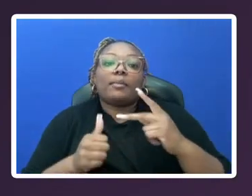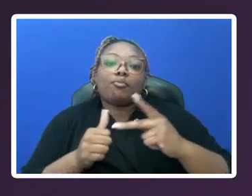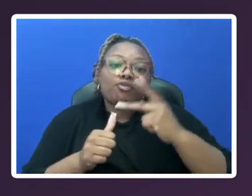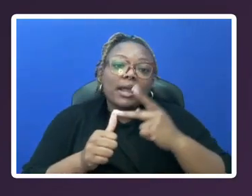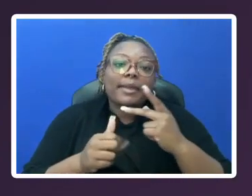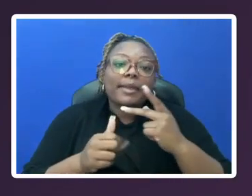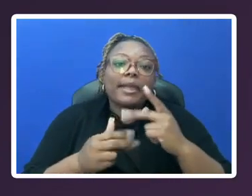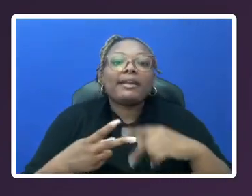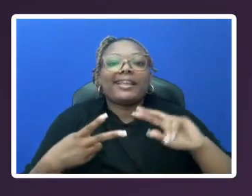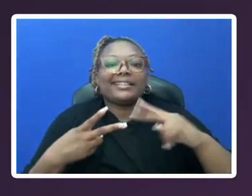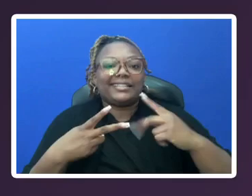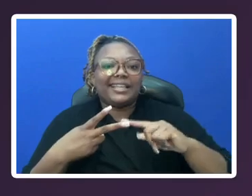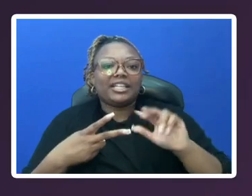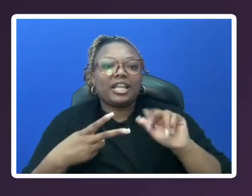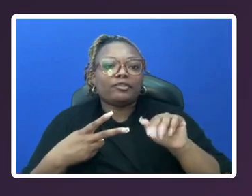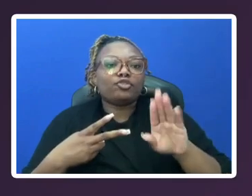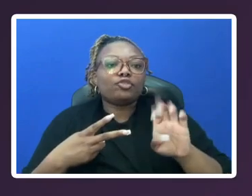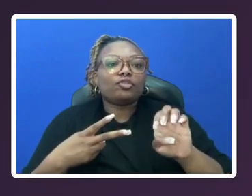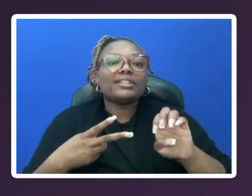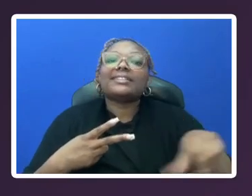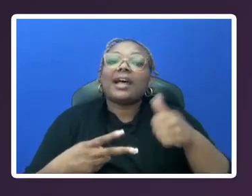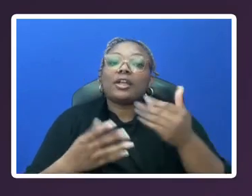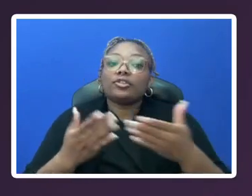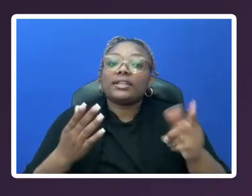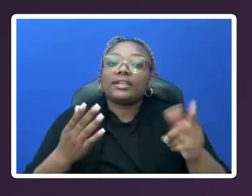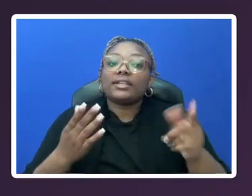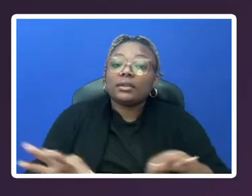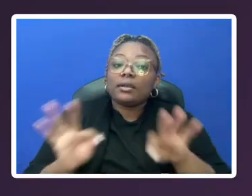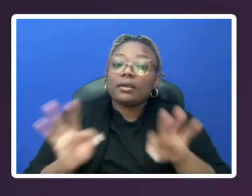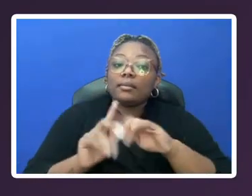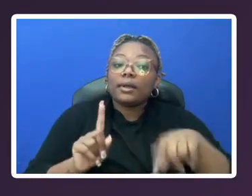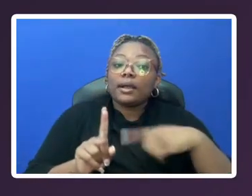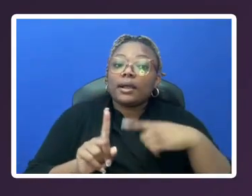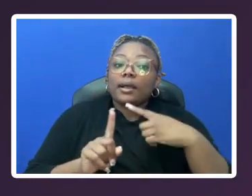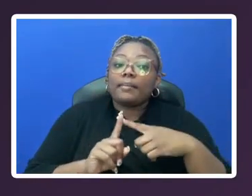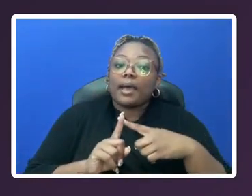The other thing that's really important about -- but that is not for younger students. That is for,